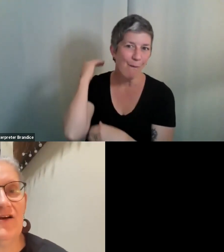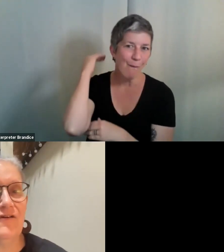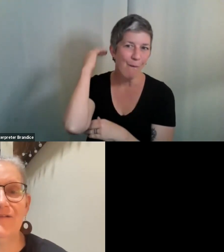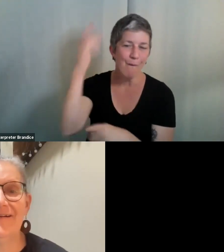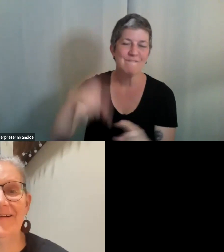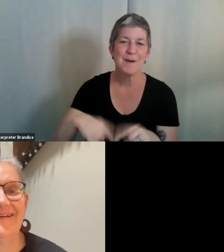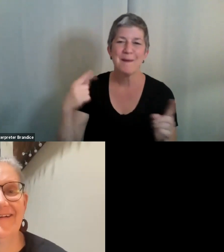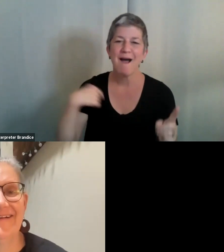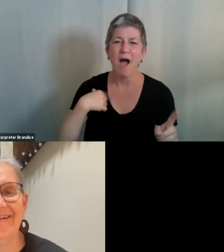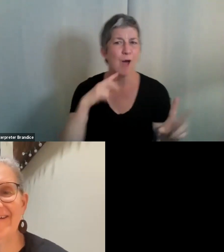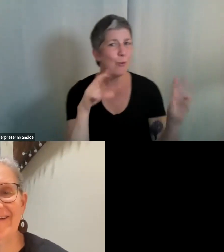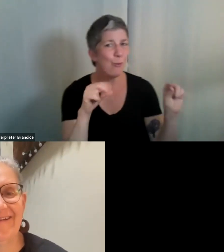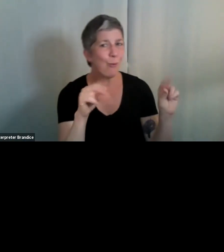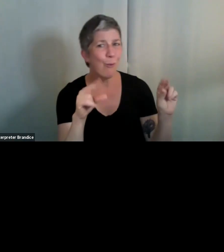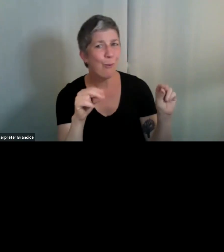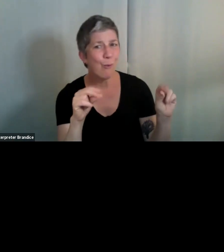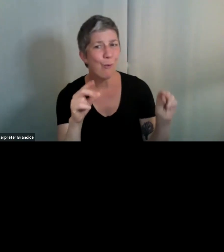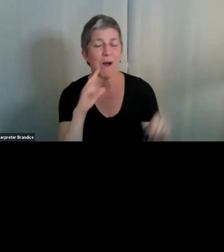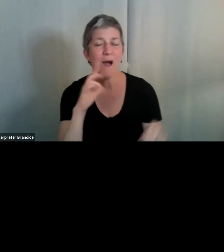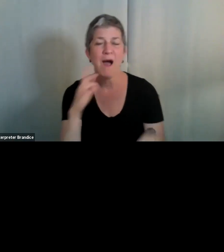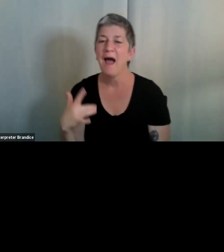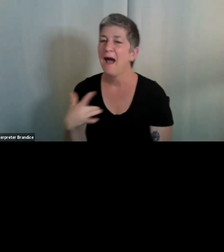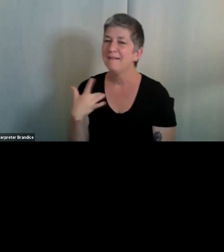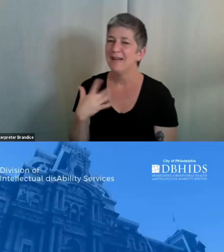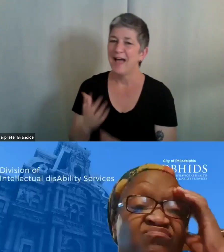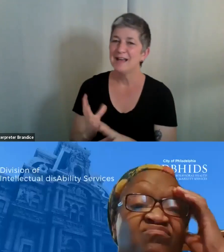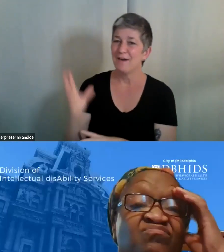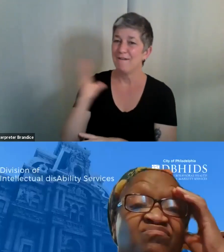feel like I feel like as a former special ed teacher and as